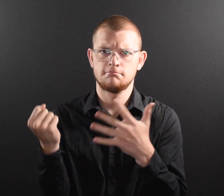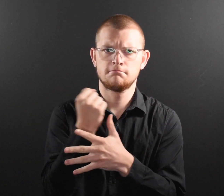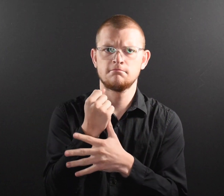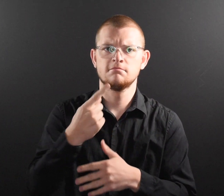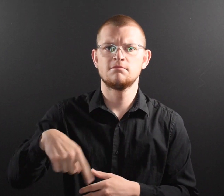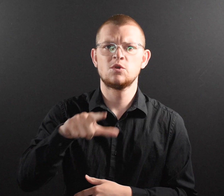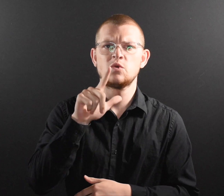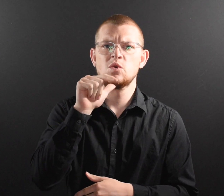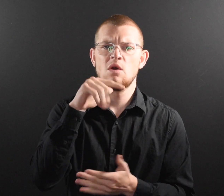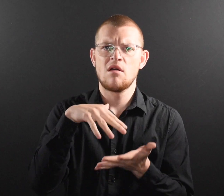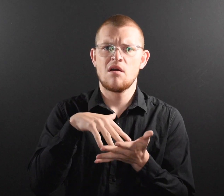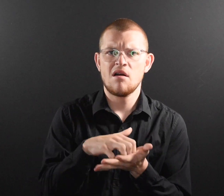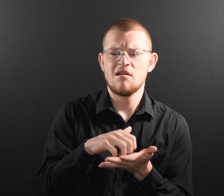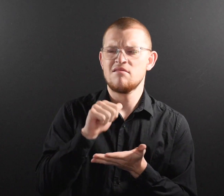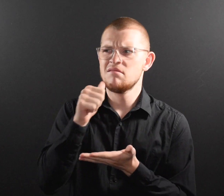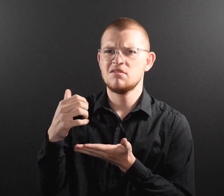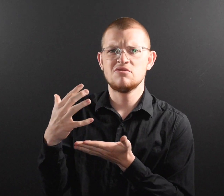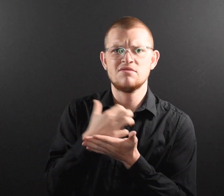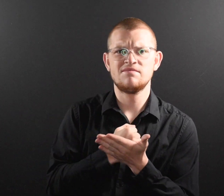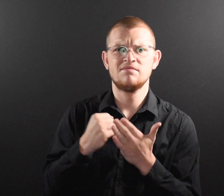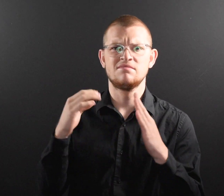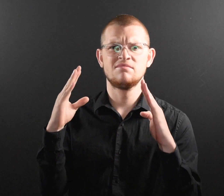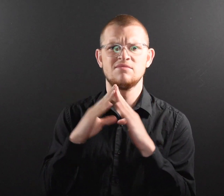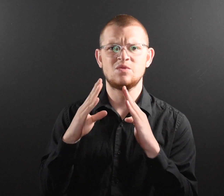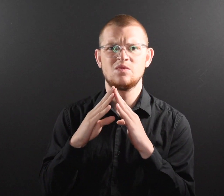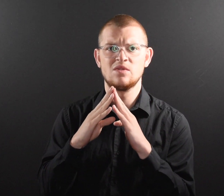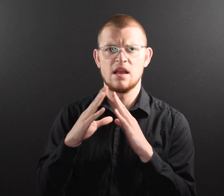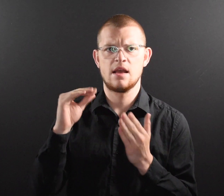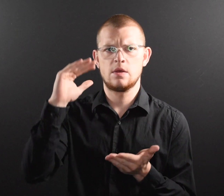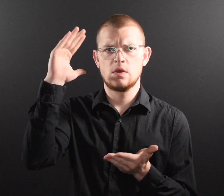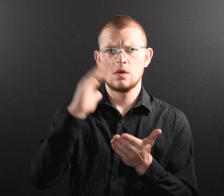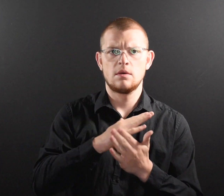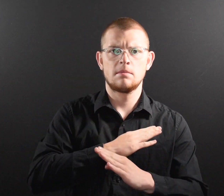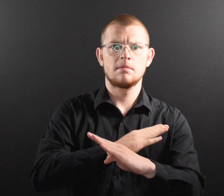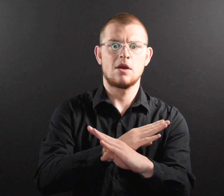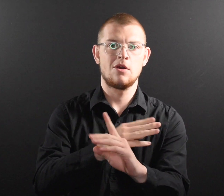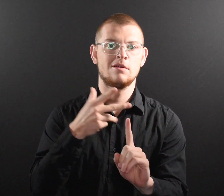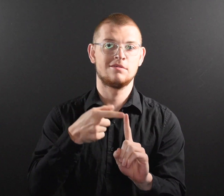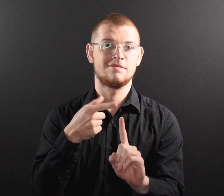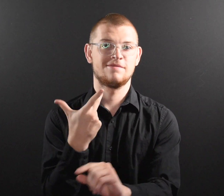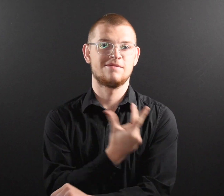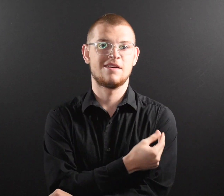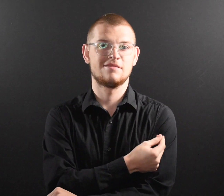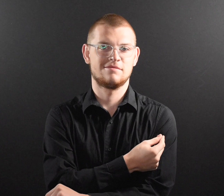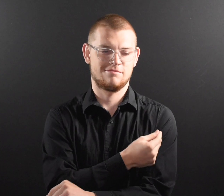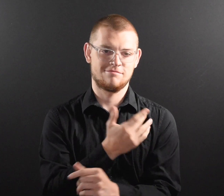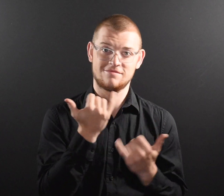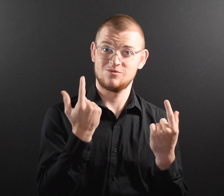prioritize vulnerable and underserved communities, and reduce barriers to vaccination by going